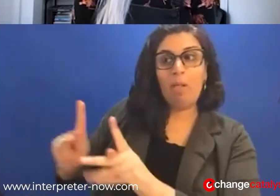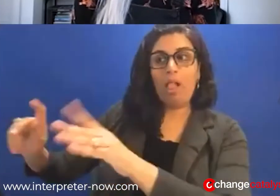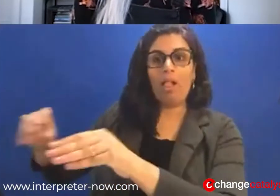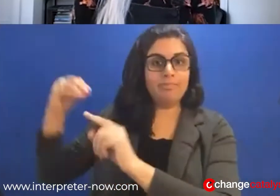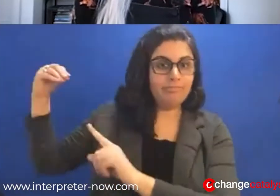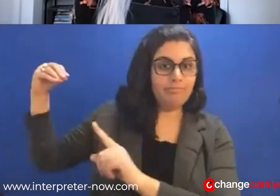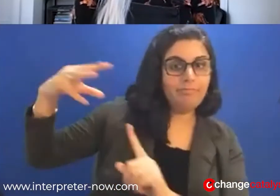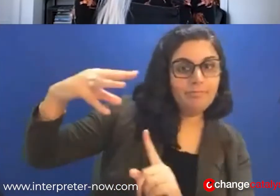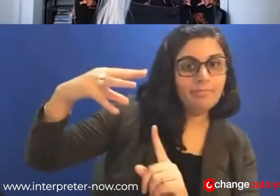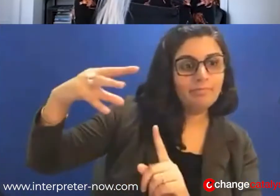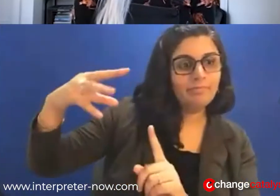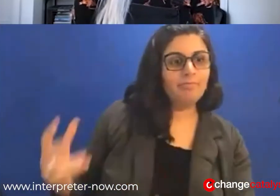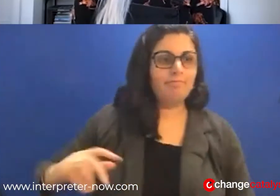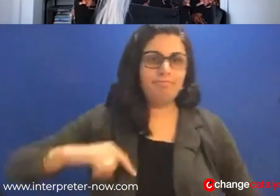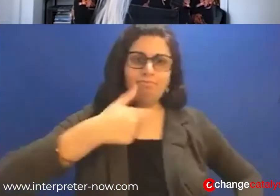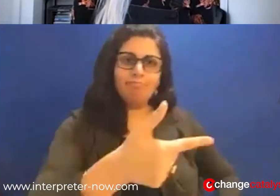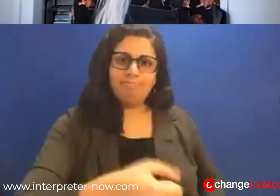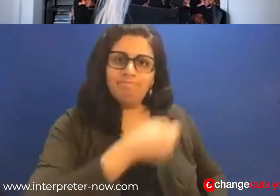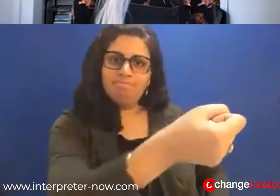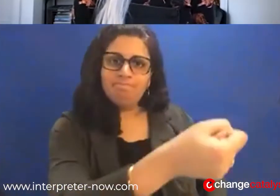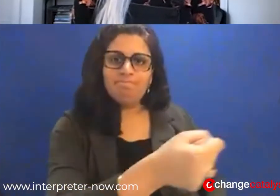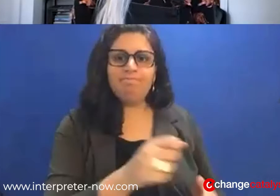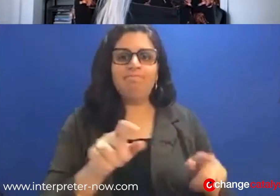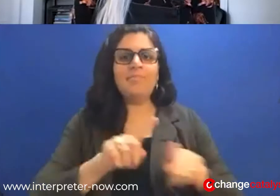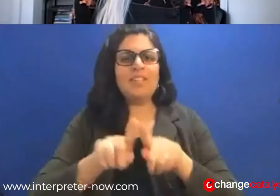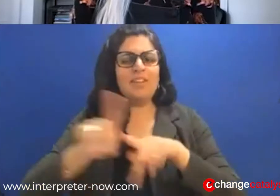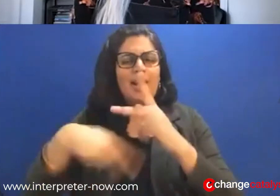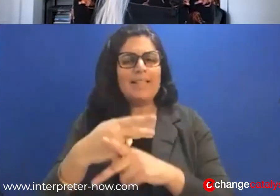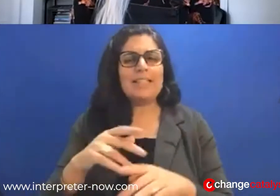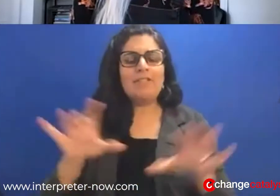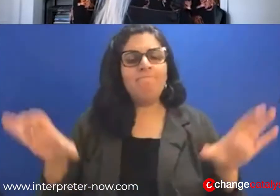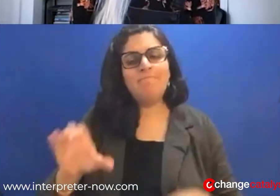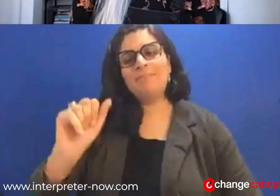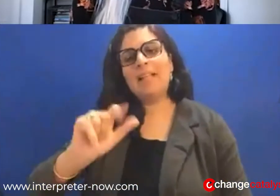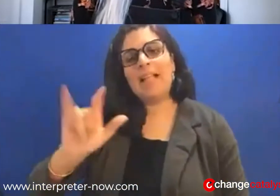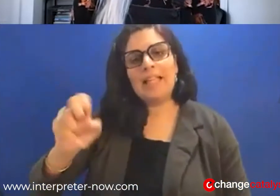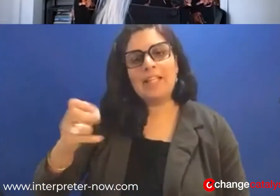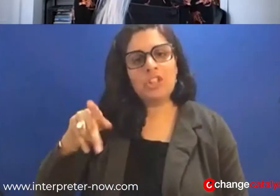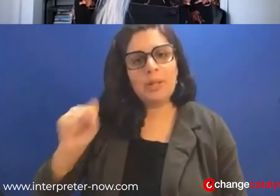the mic and all of those other acts of allyships. And also, to check our privilege when that's appropriate.